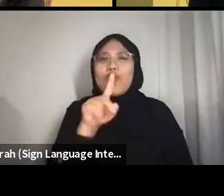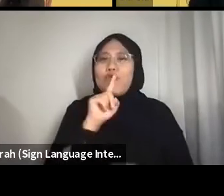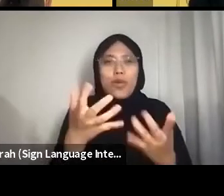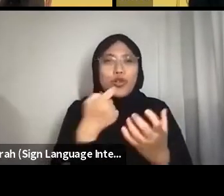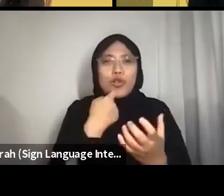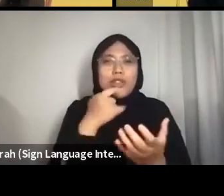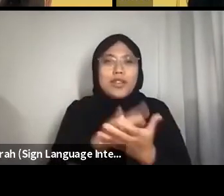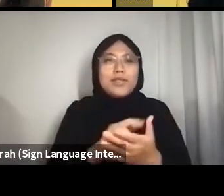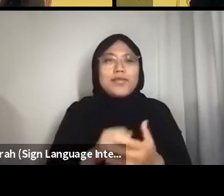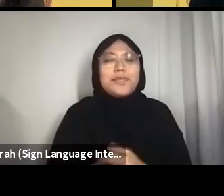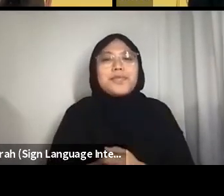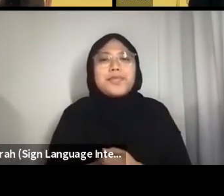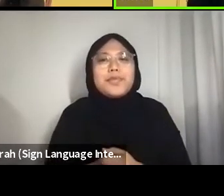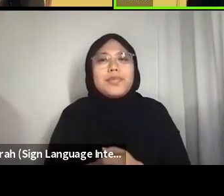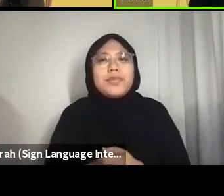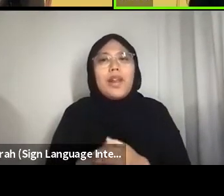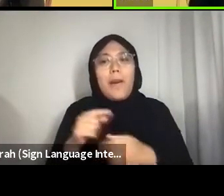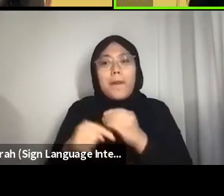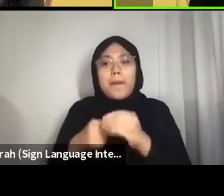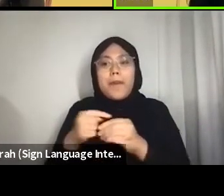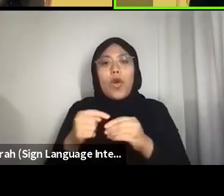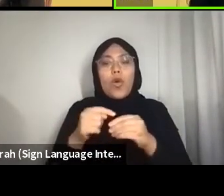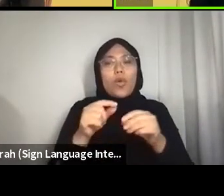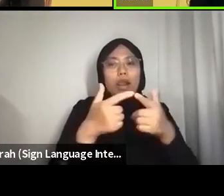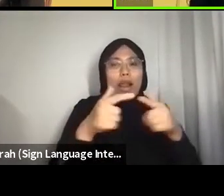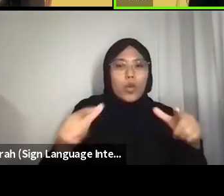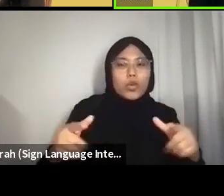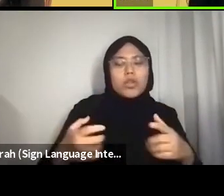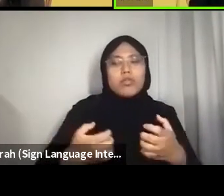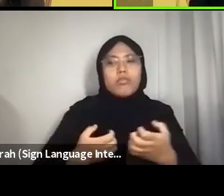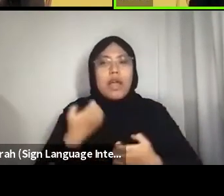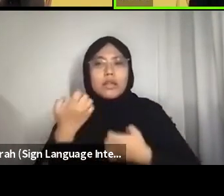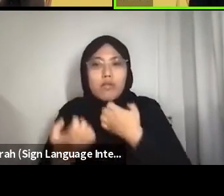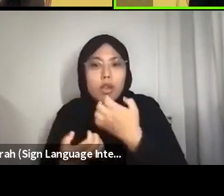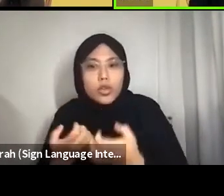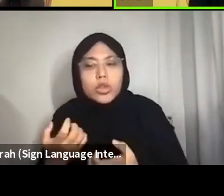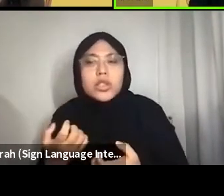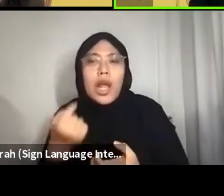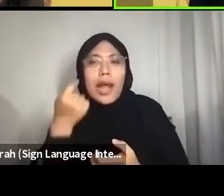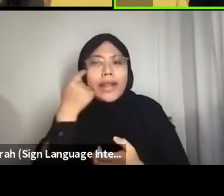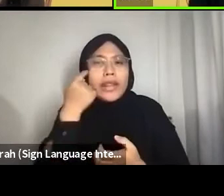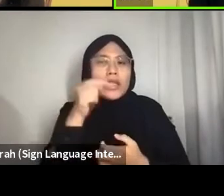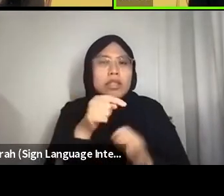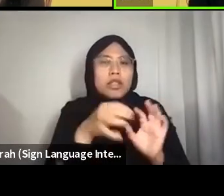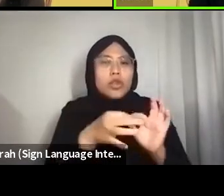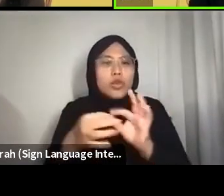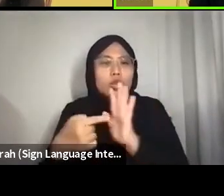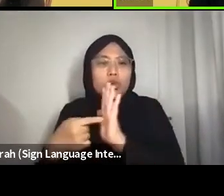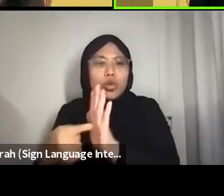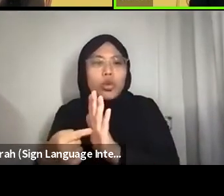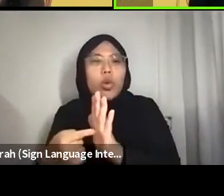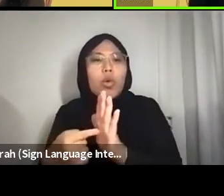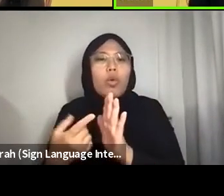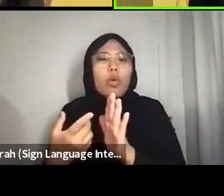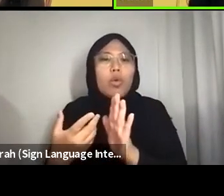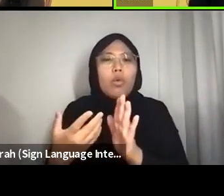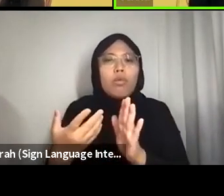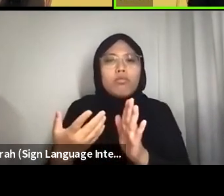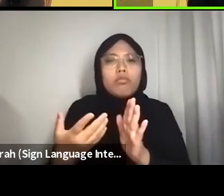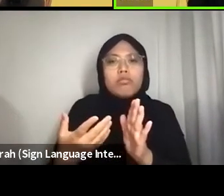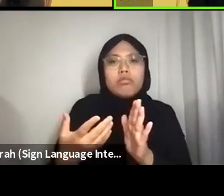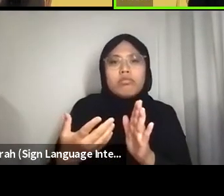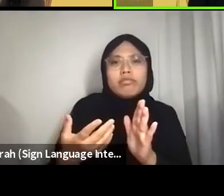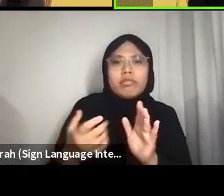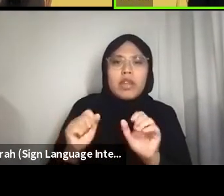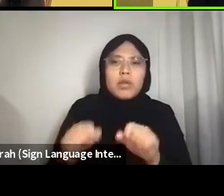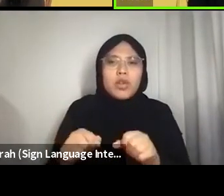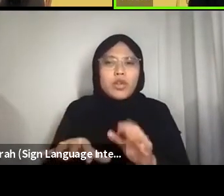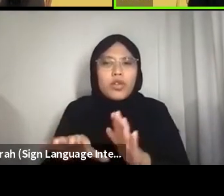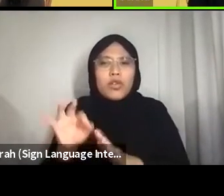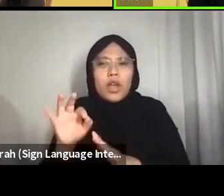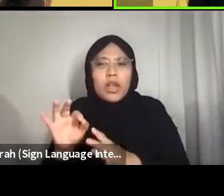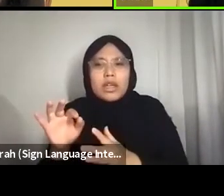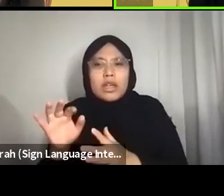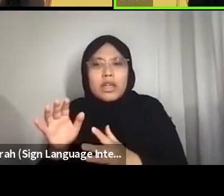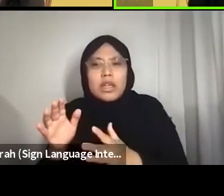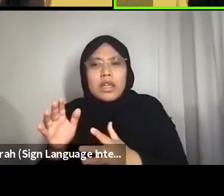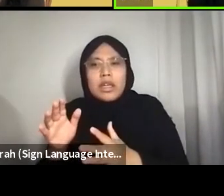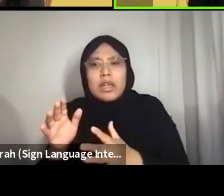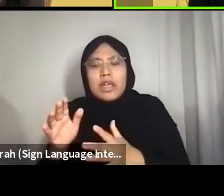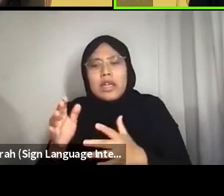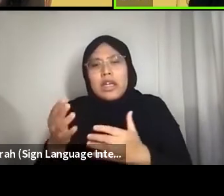About the vernacular and the expression, I think it’s a symptom of development and materialism that we find shame in the simple and in our origins.